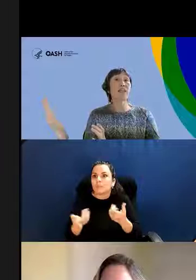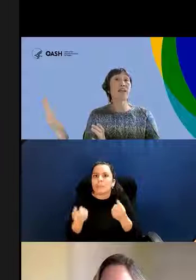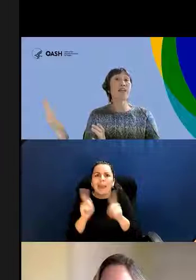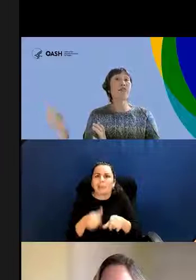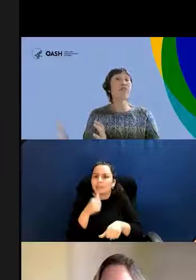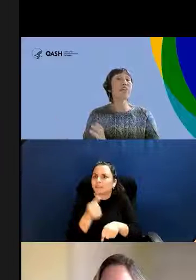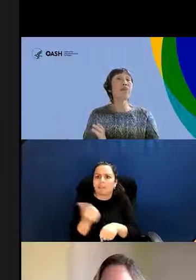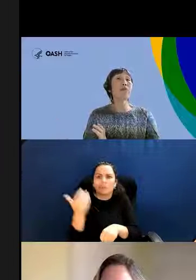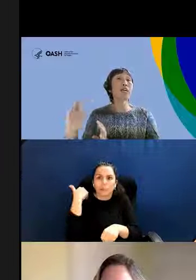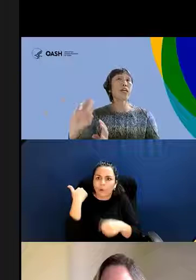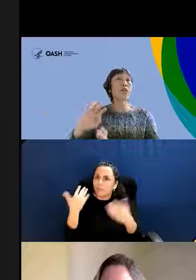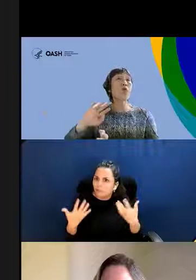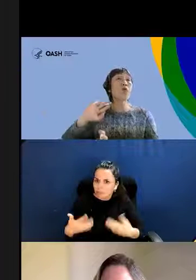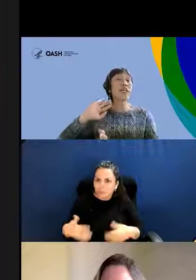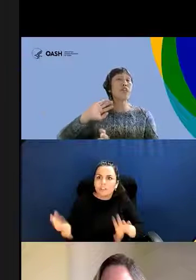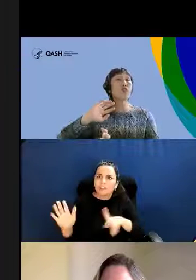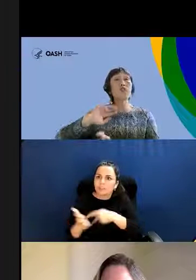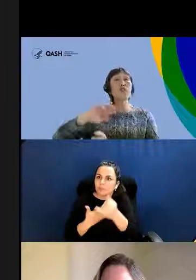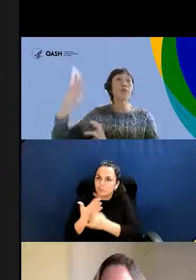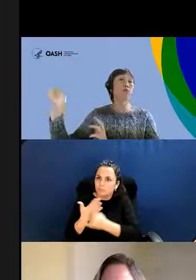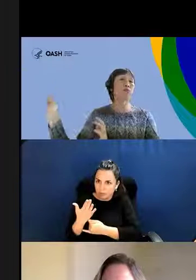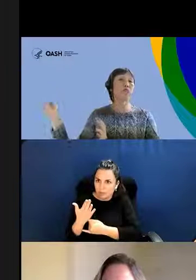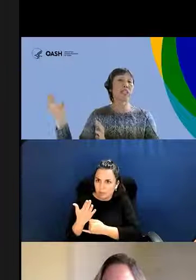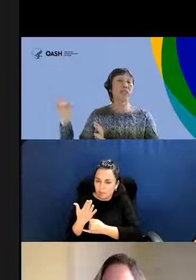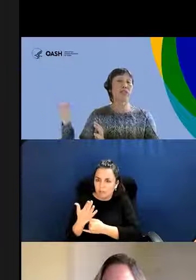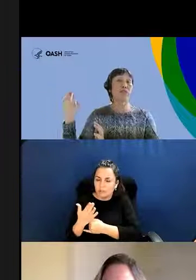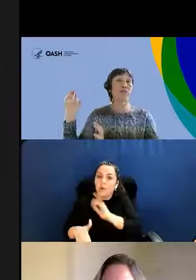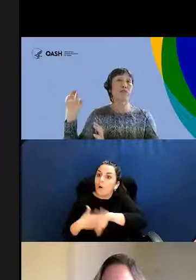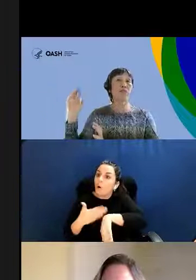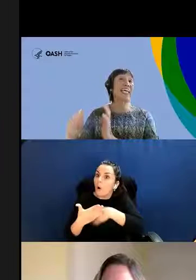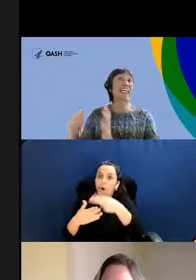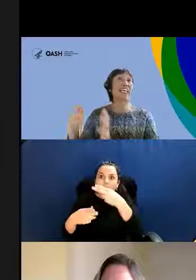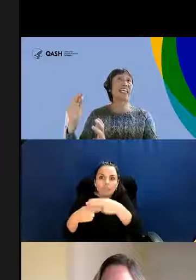and for that project you already stripped all the sort of linking ...